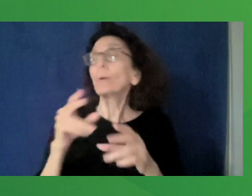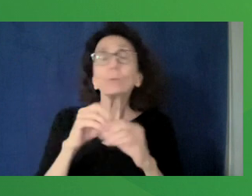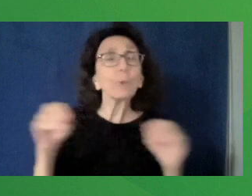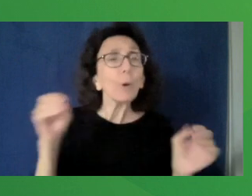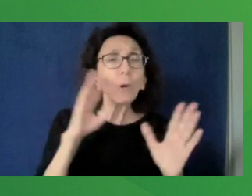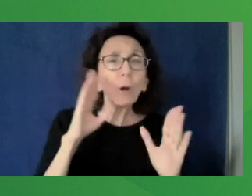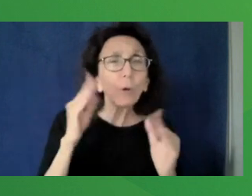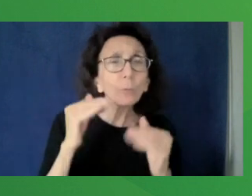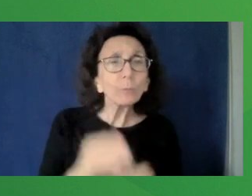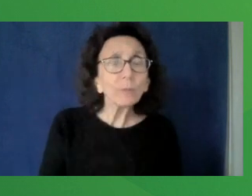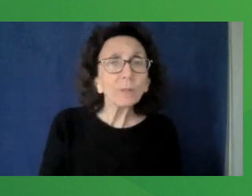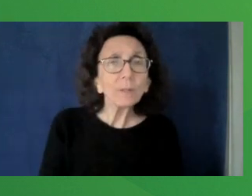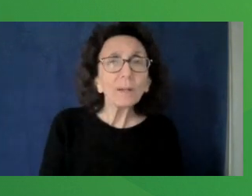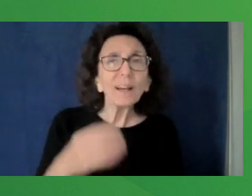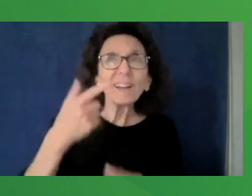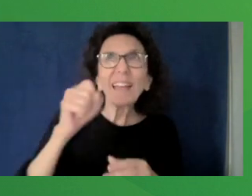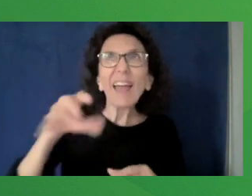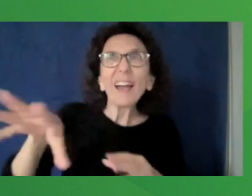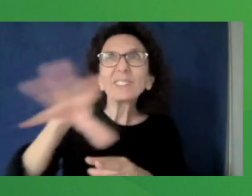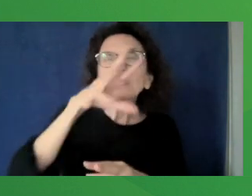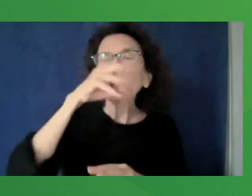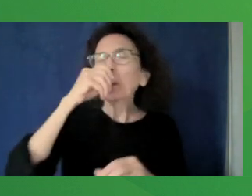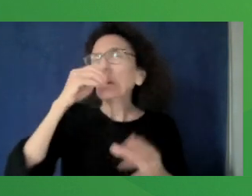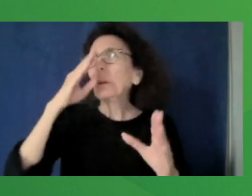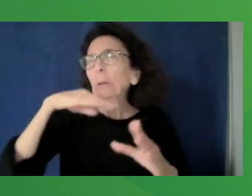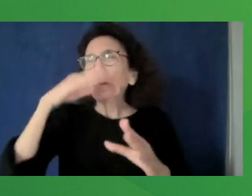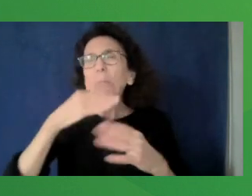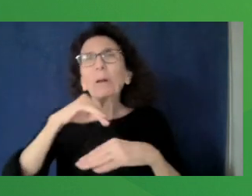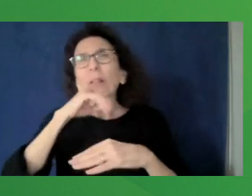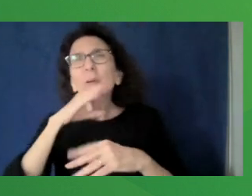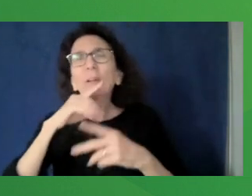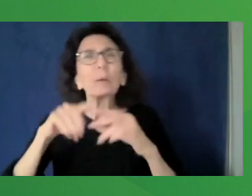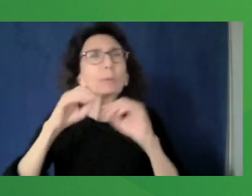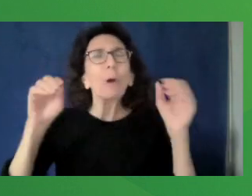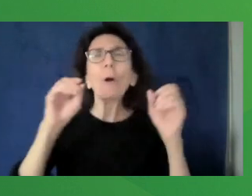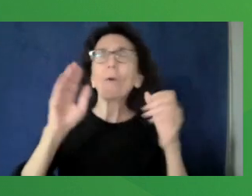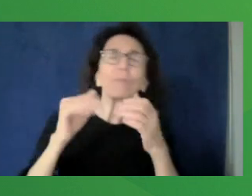Gas polluting the air, no fresh air around, not a healthy environment,